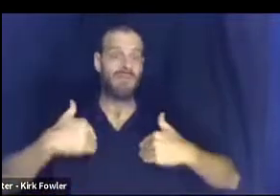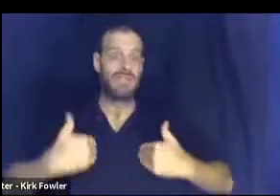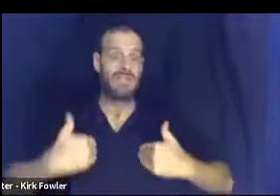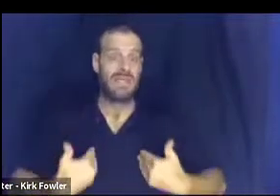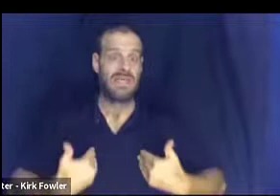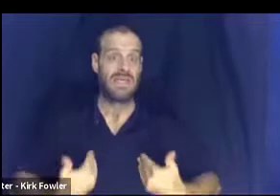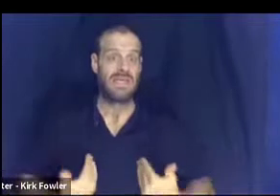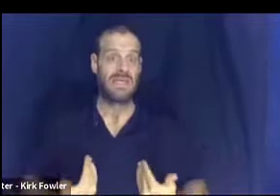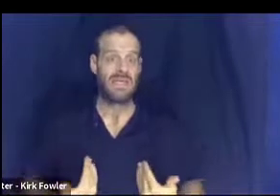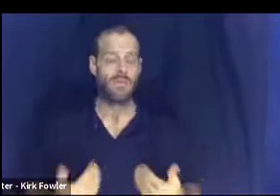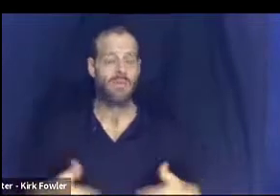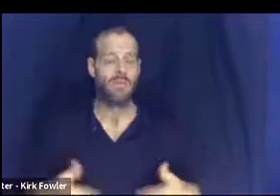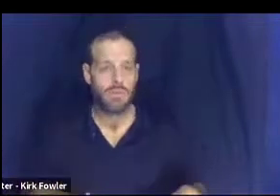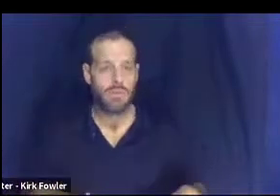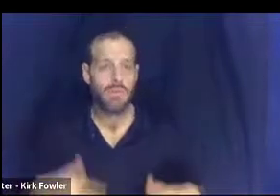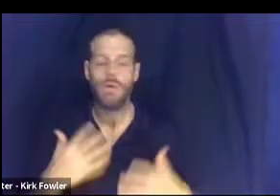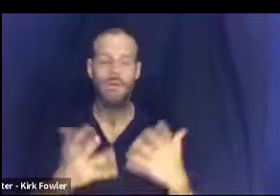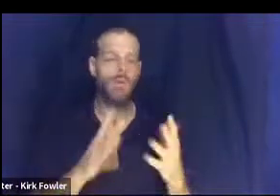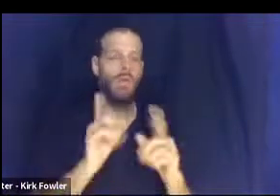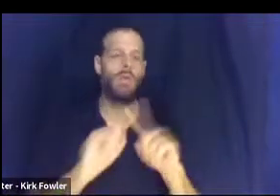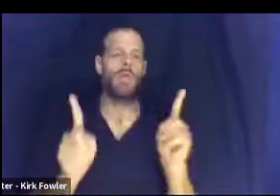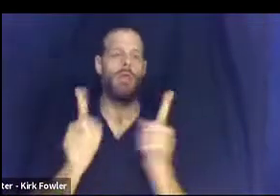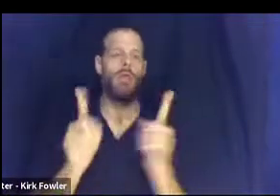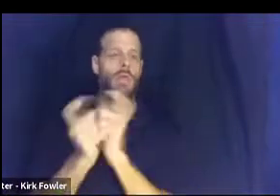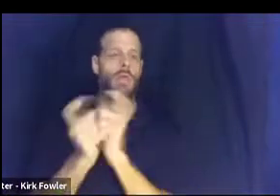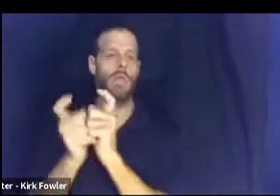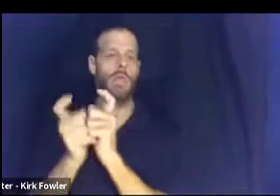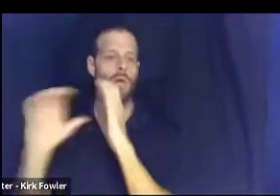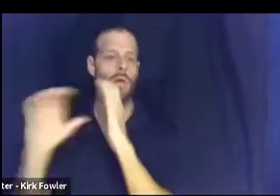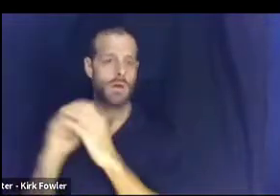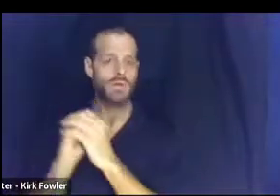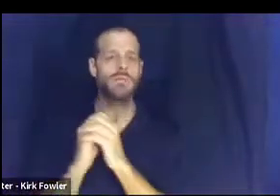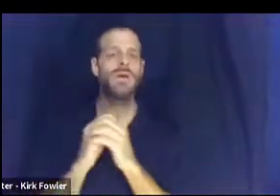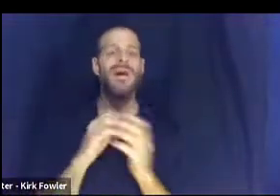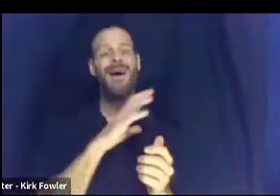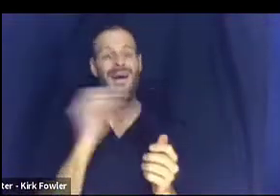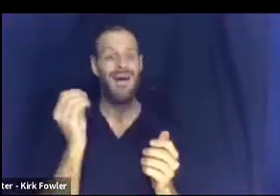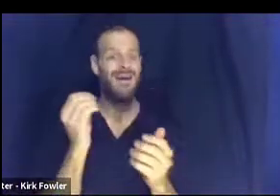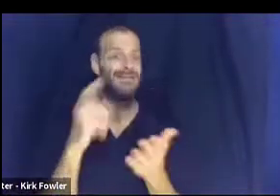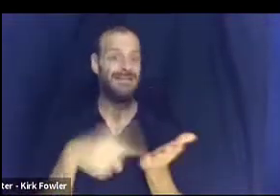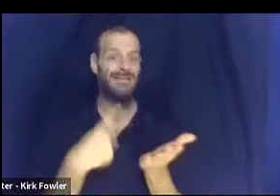because of multisensory complexity. So, this is something that's unique about kids with CVI